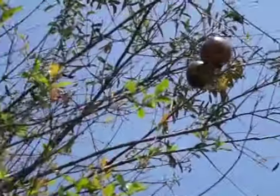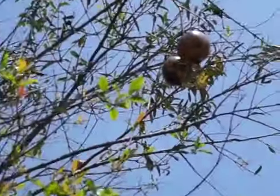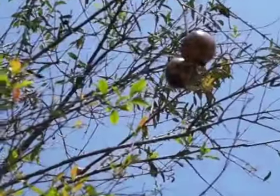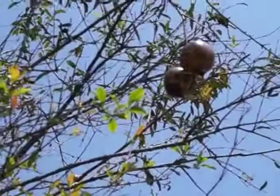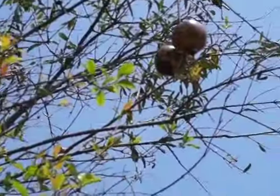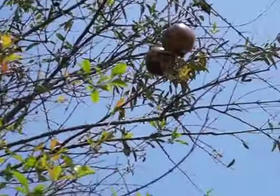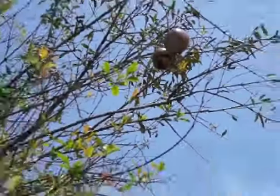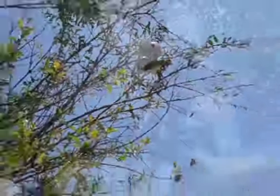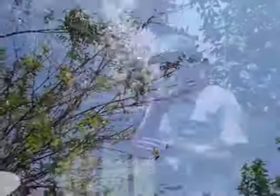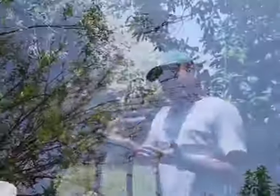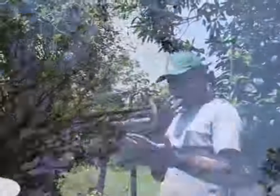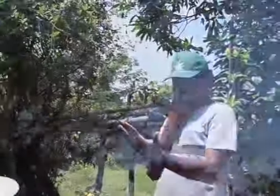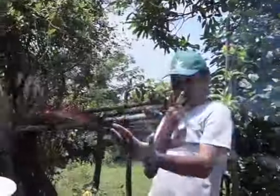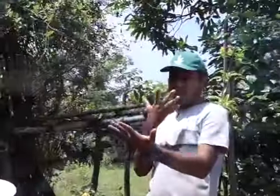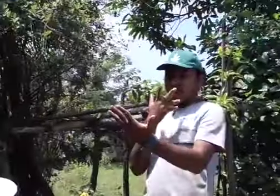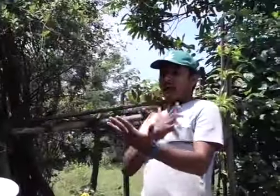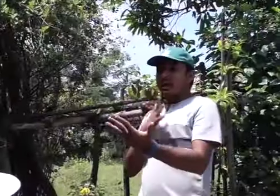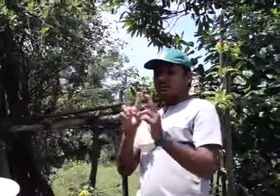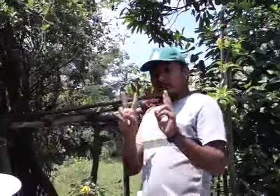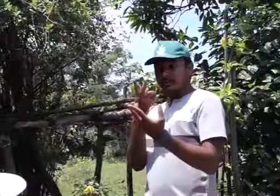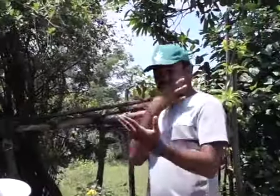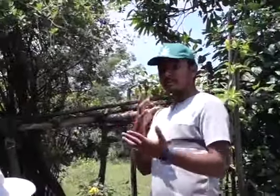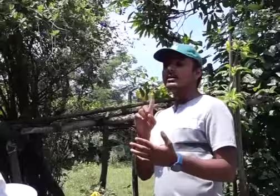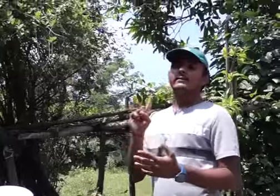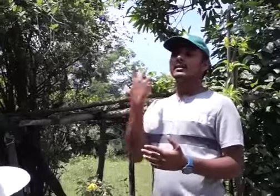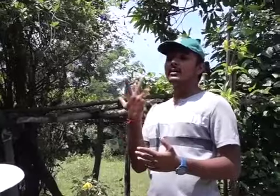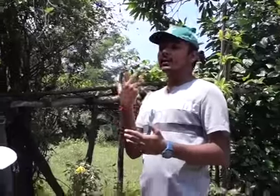she explains how the tree was a seedling and there was rain